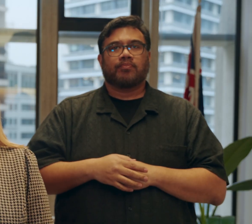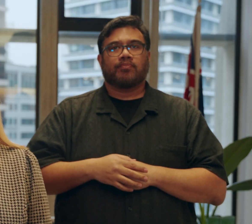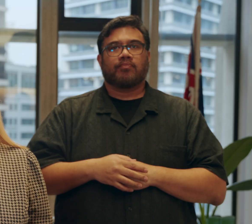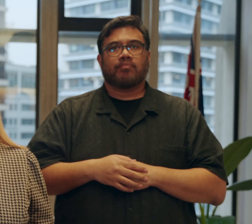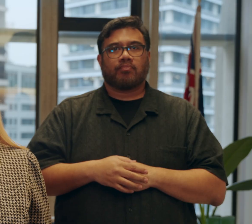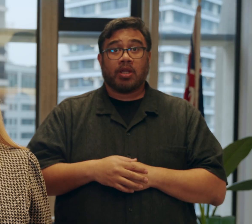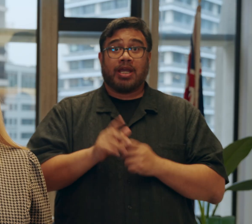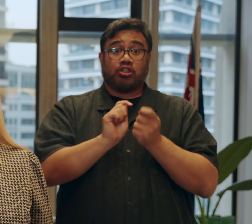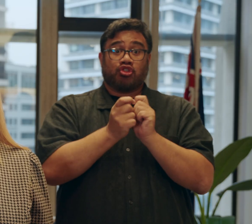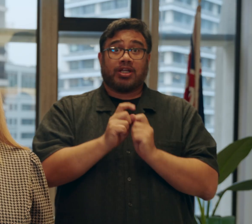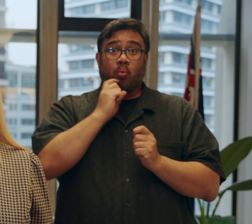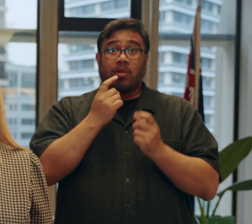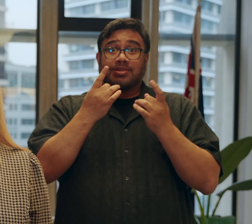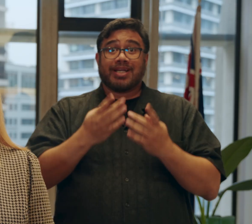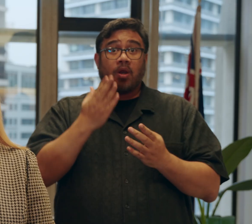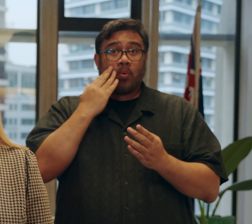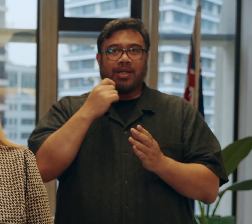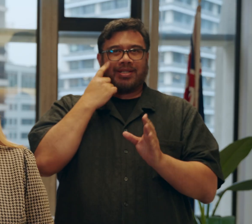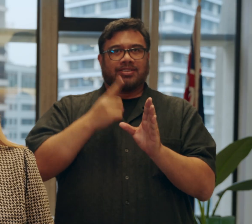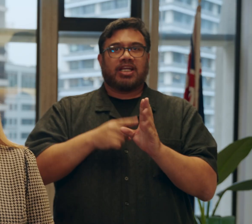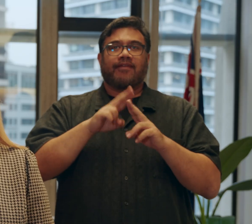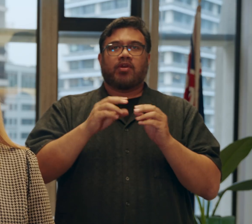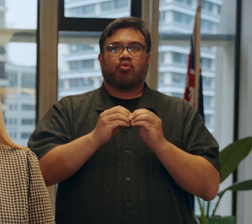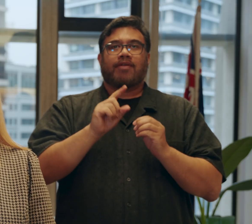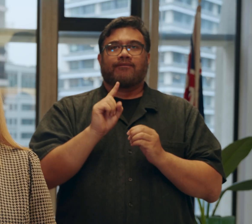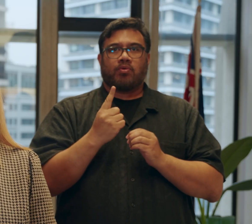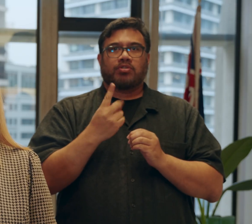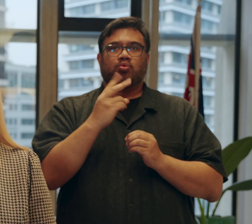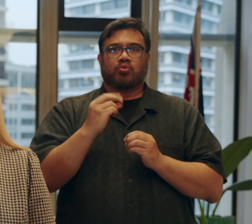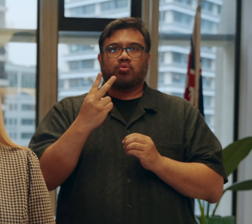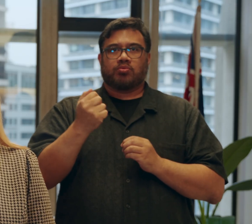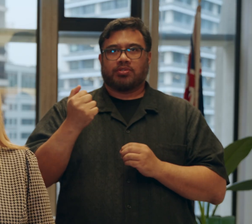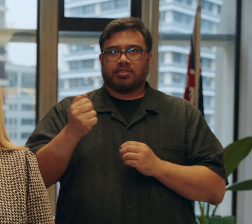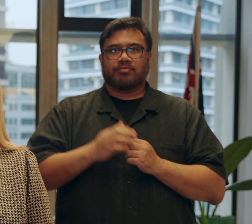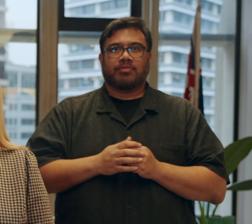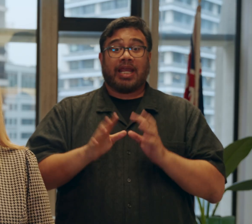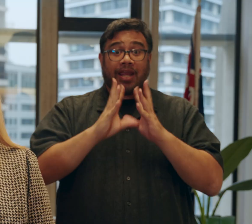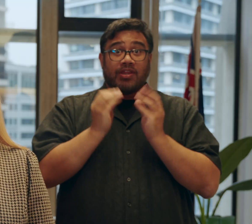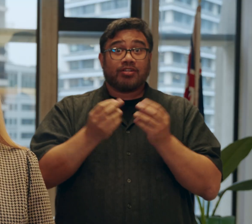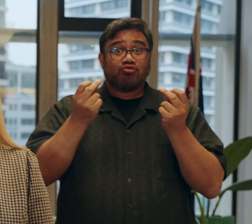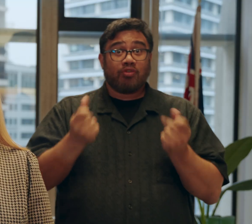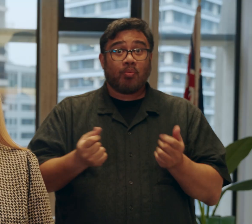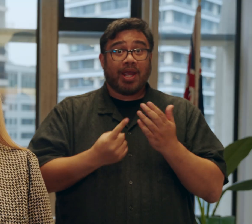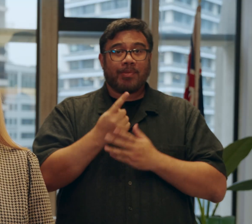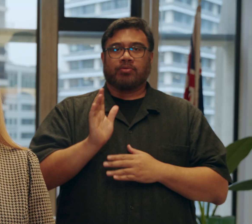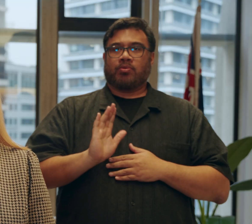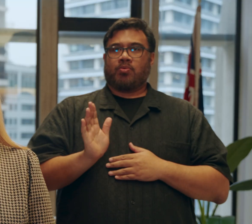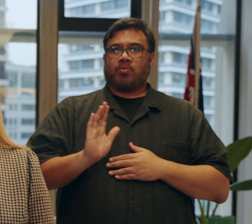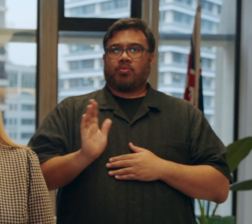and these changes will be rolled out from 1 February next year. Nothing will happen straight away.